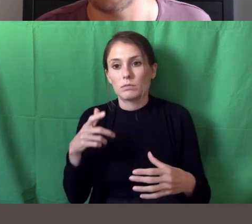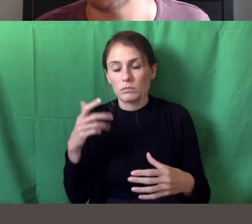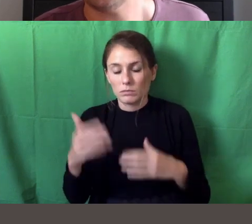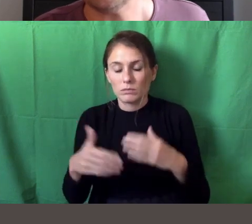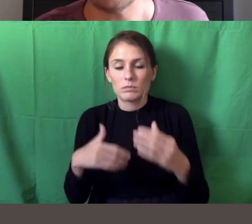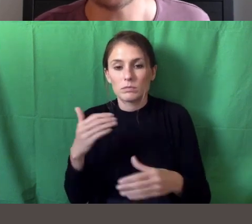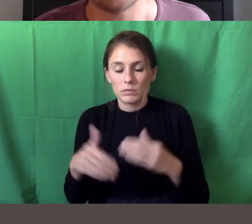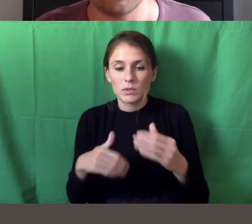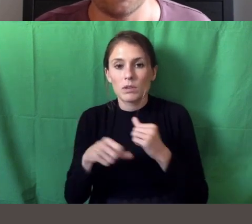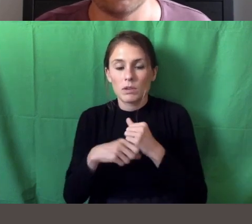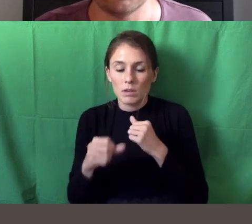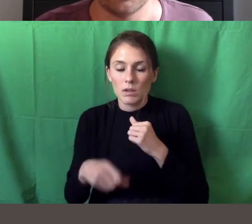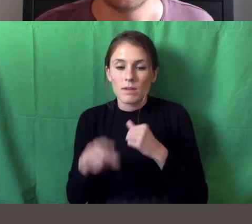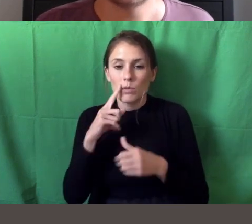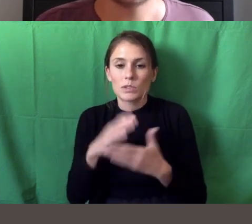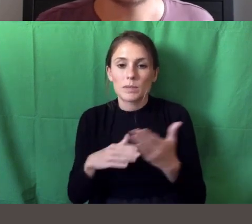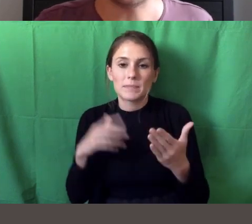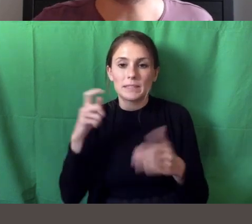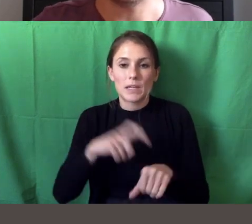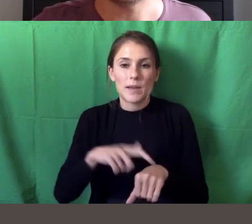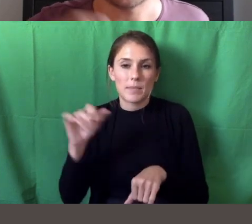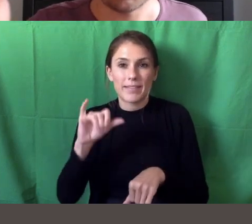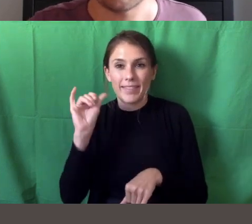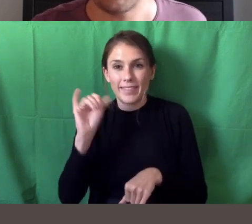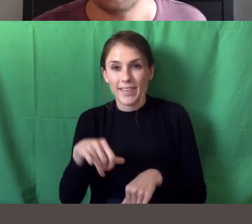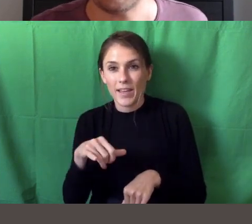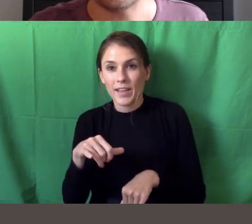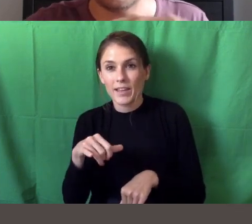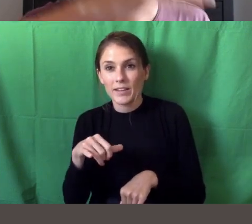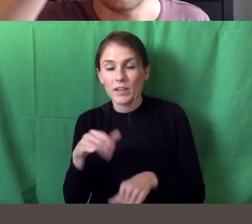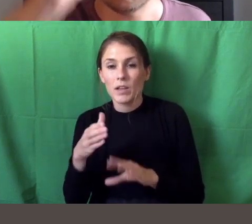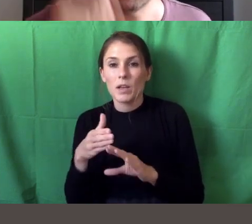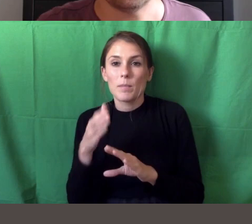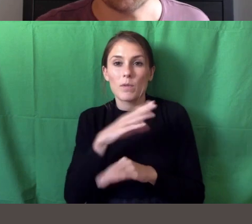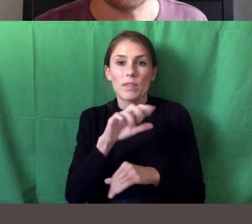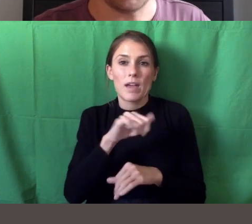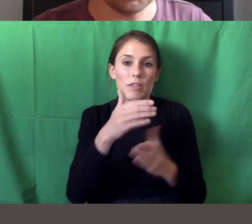pretty busy doing a lot of pull requests one after another. And so it went on for some